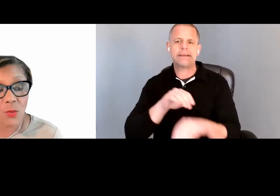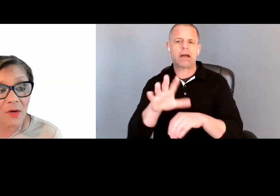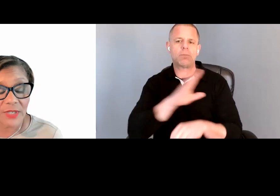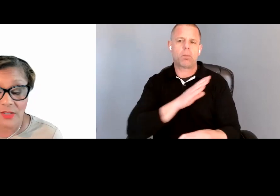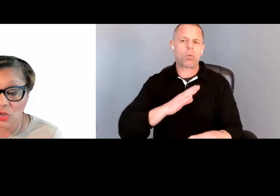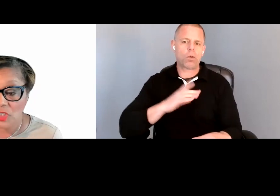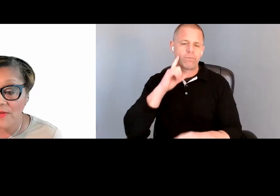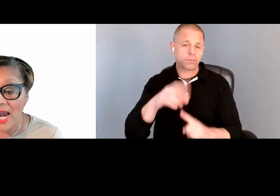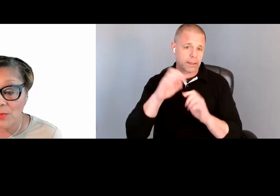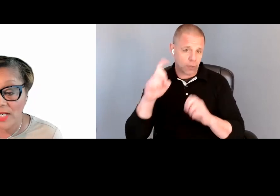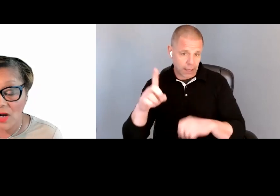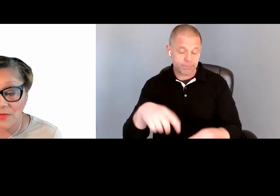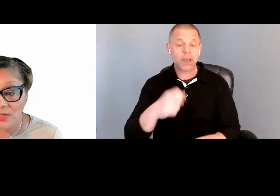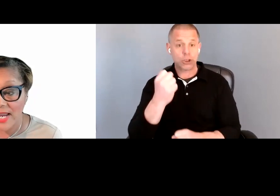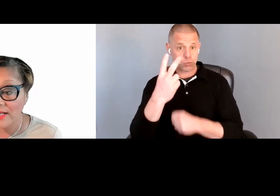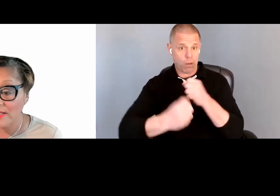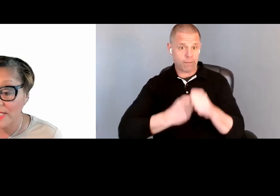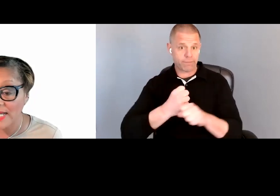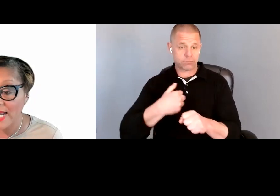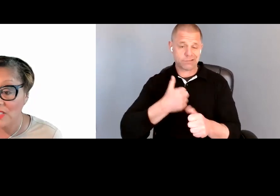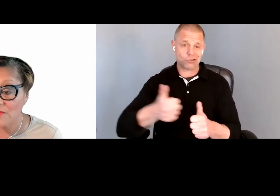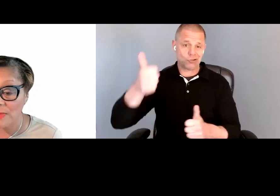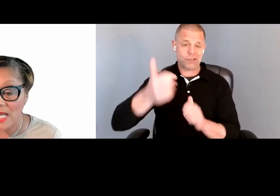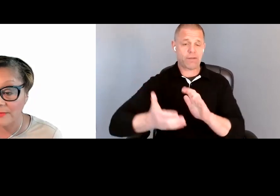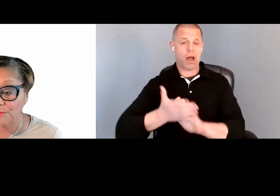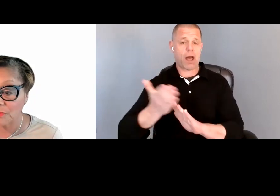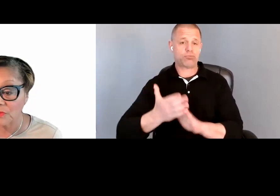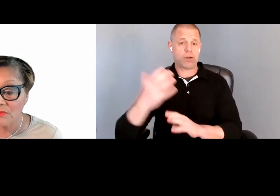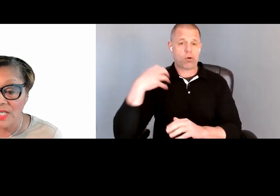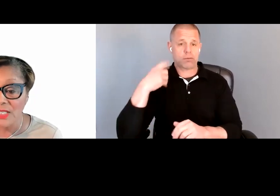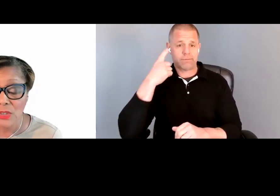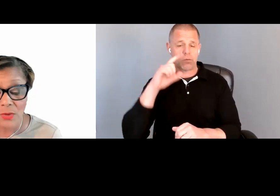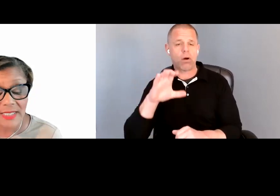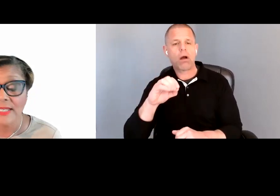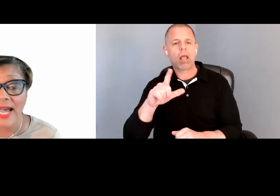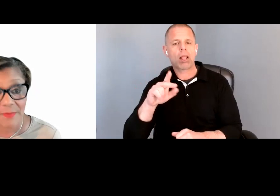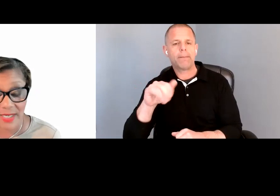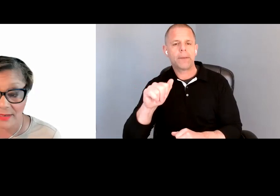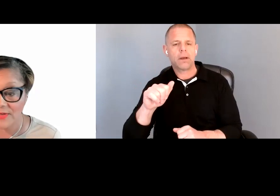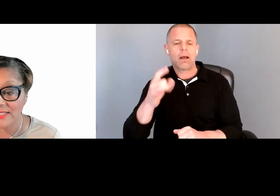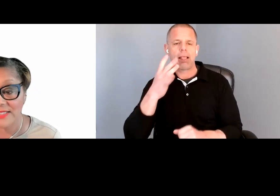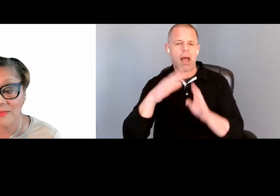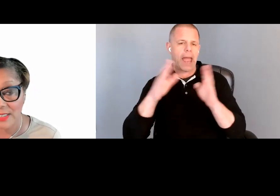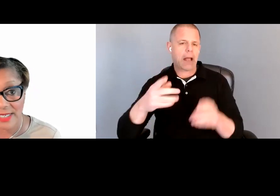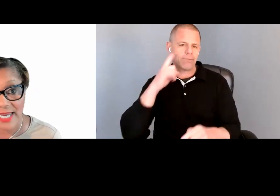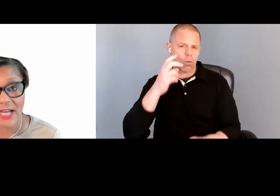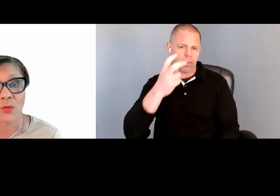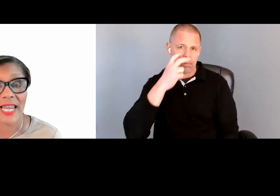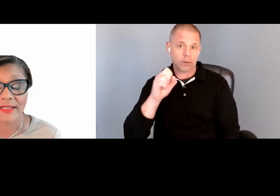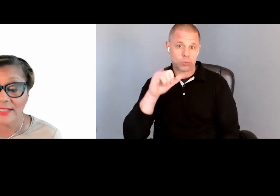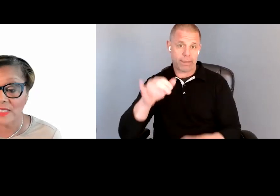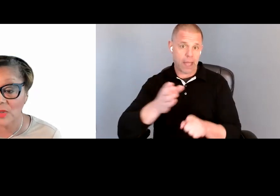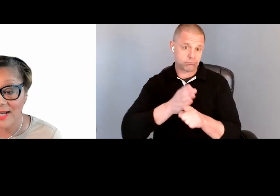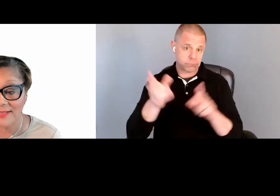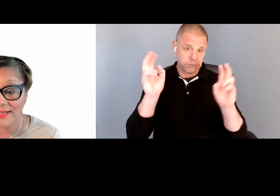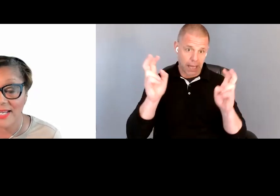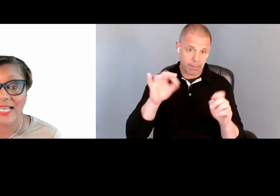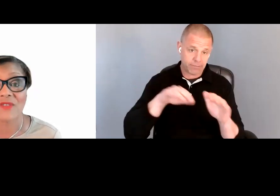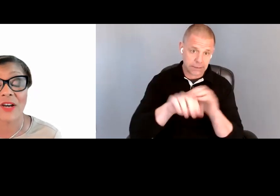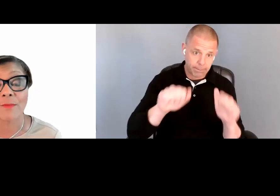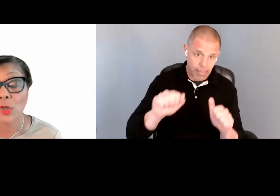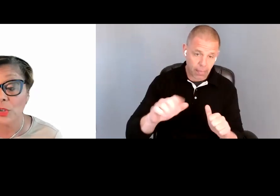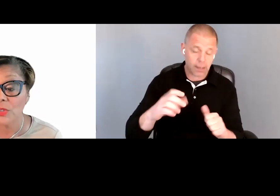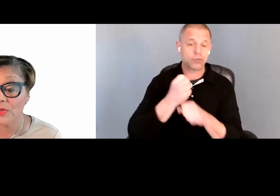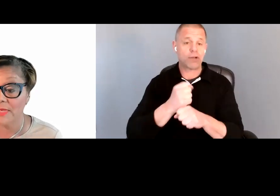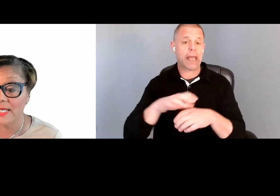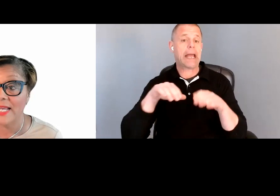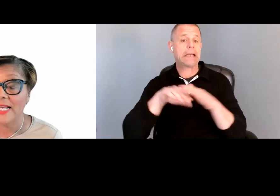the past few years at Colombia Lighthouse for the Blind. This content is very personal to me